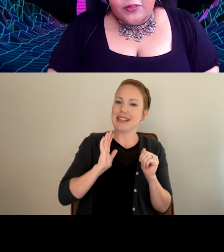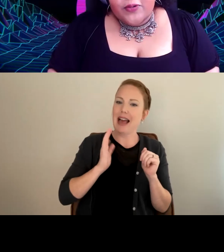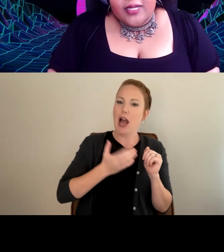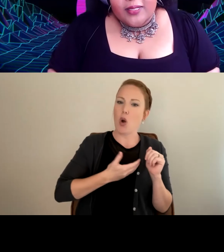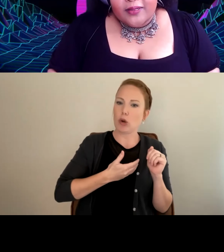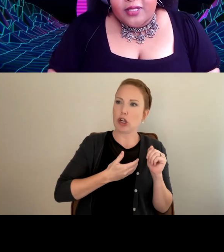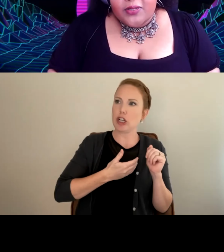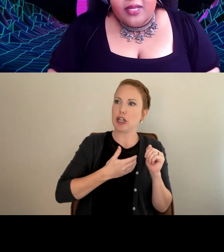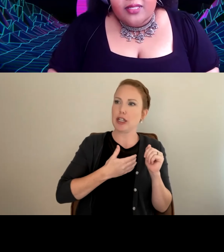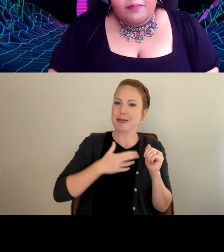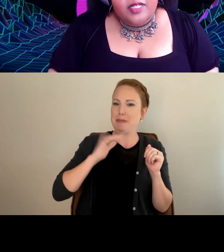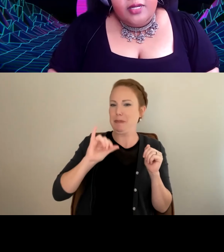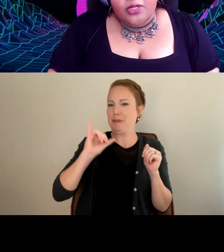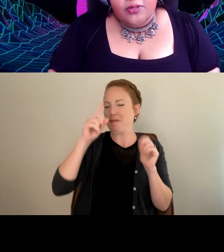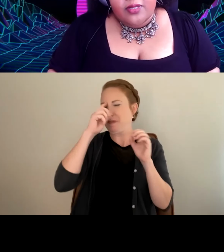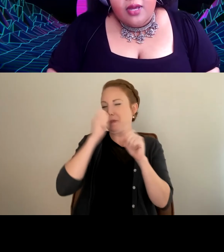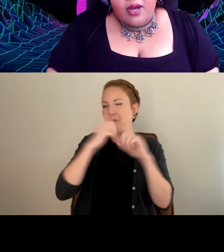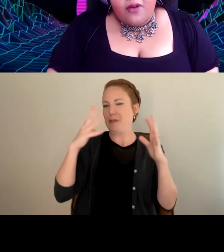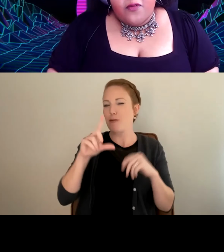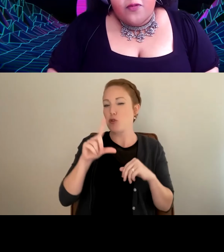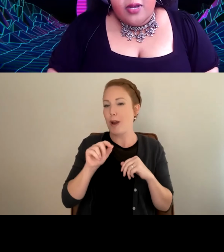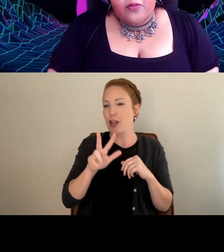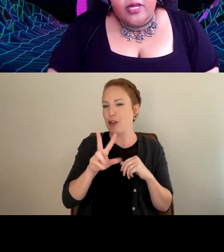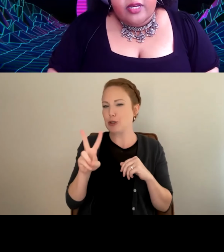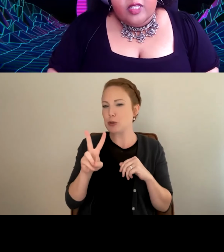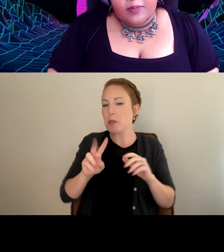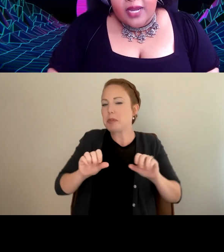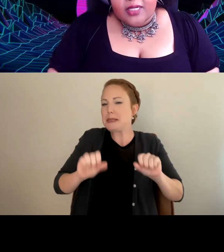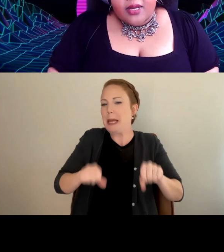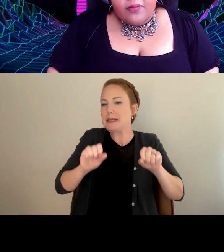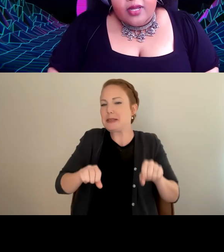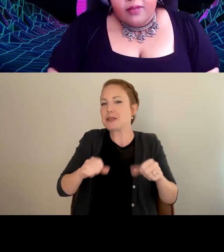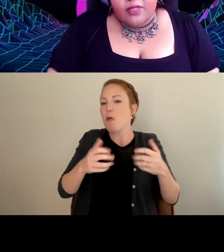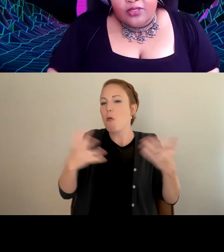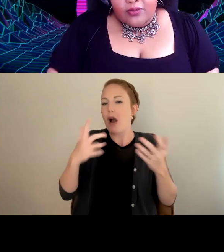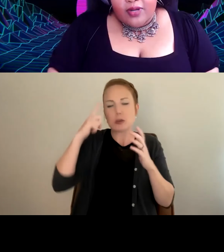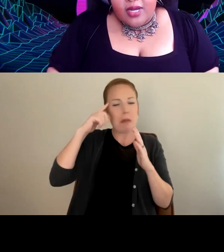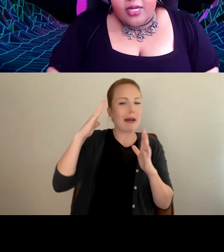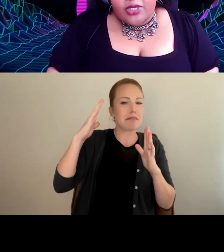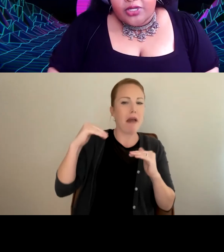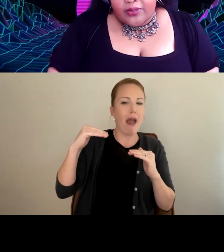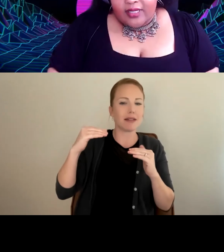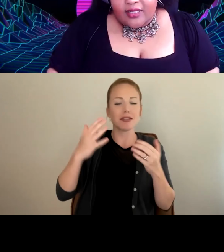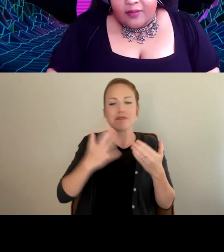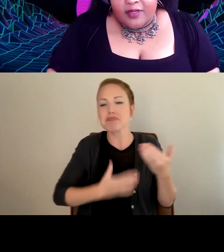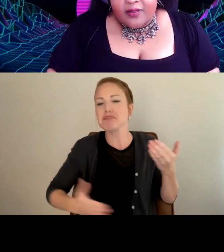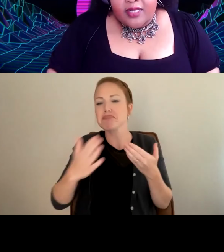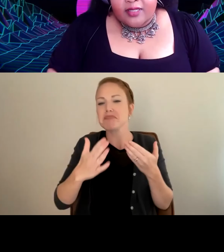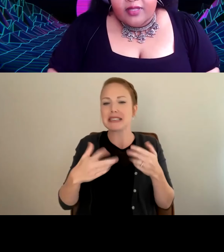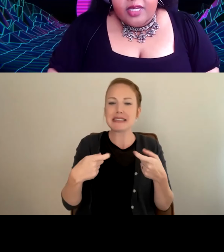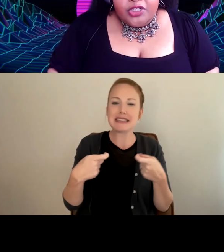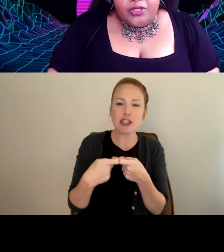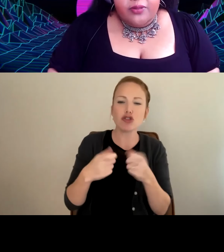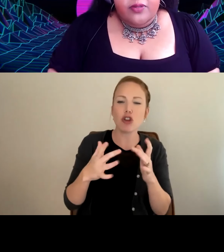2032 and some potentials of what we could expect when it comes to digital accessibility, some of the issues